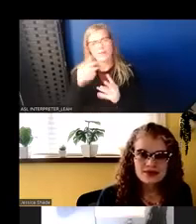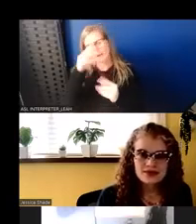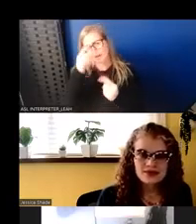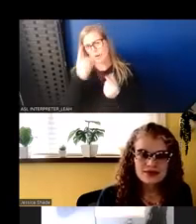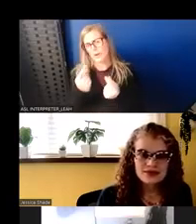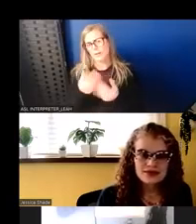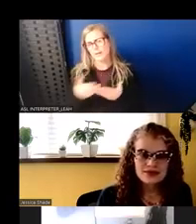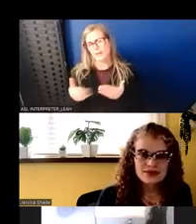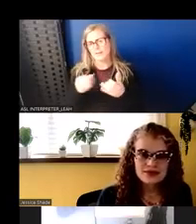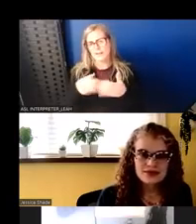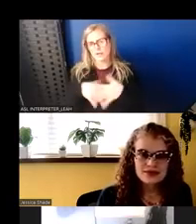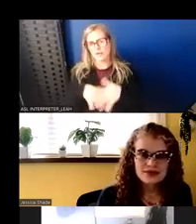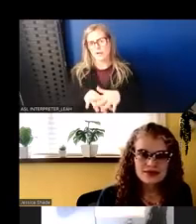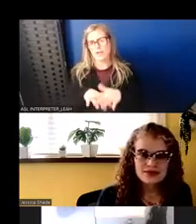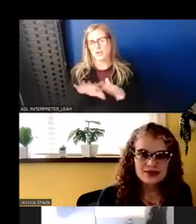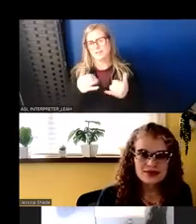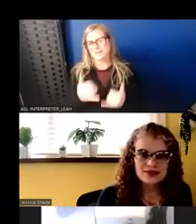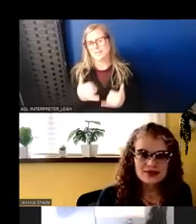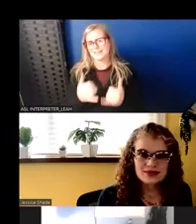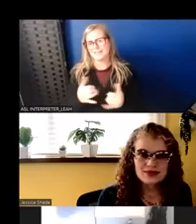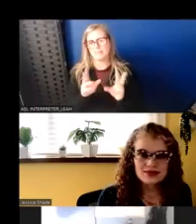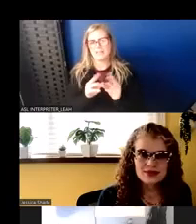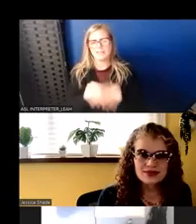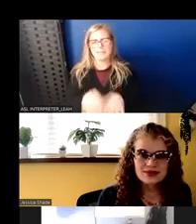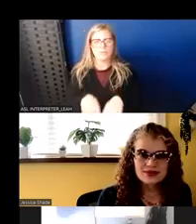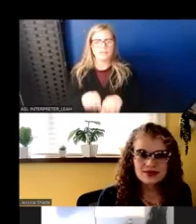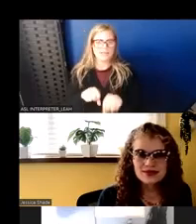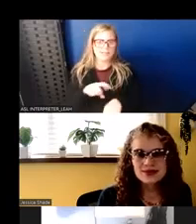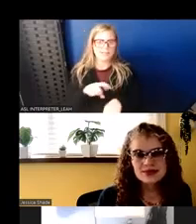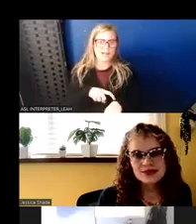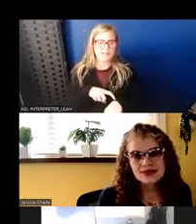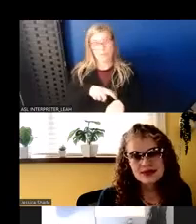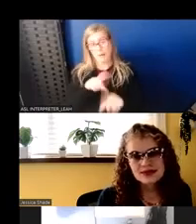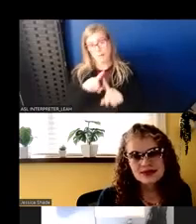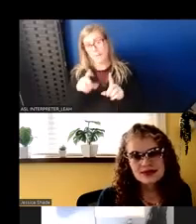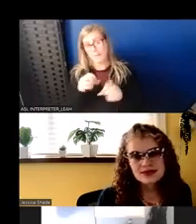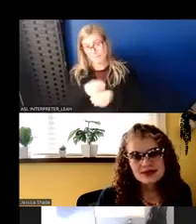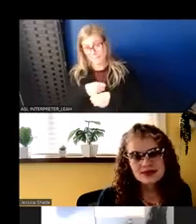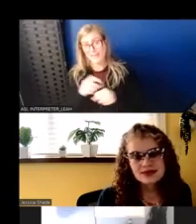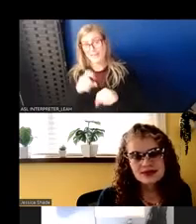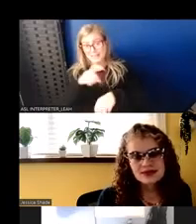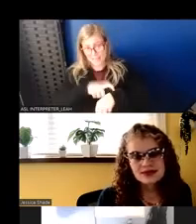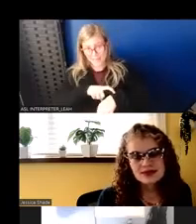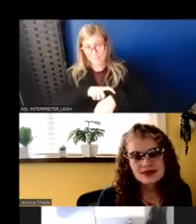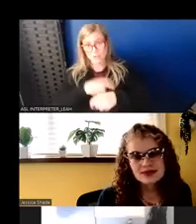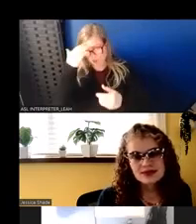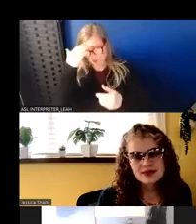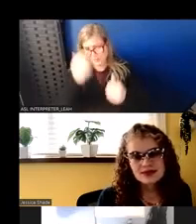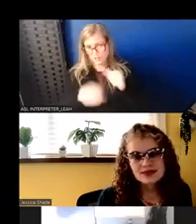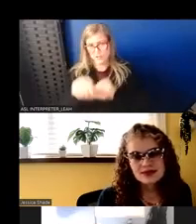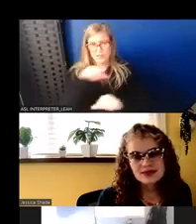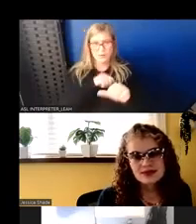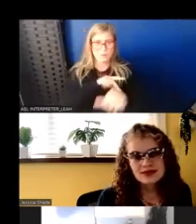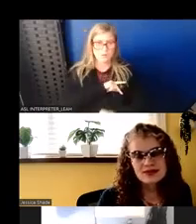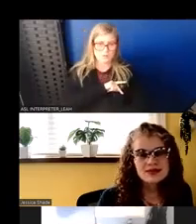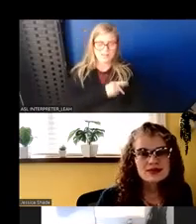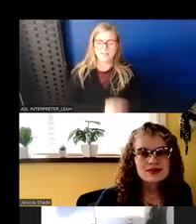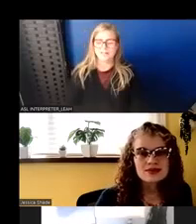meetings that make time for knowing each other more personally. So if you were part of good teams during the pandemic, you